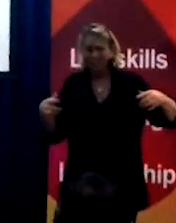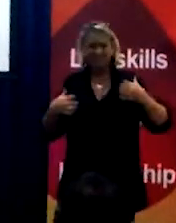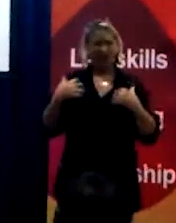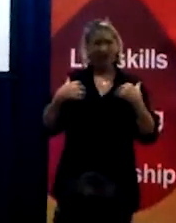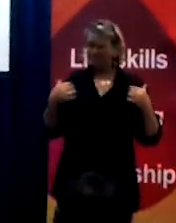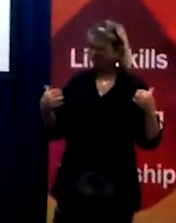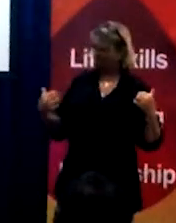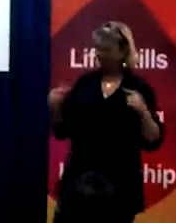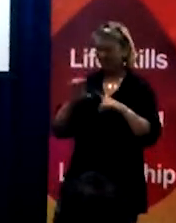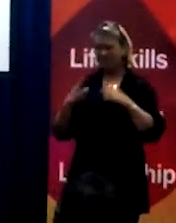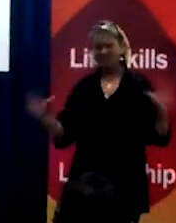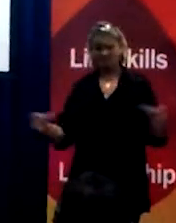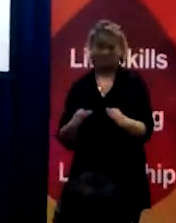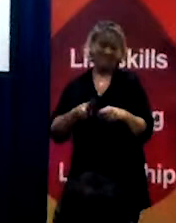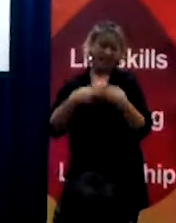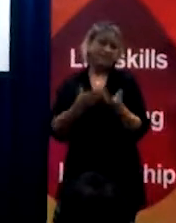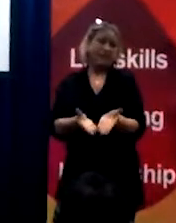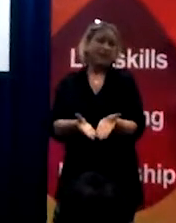They are just like a family.